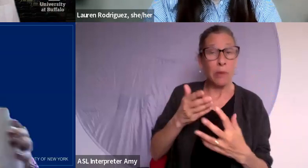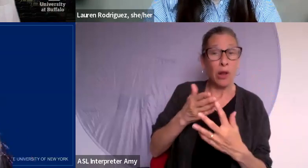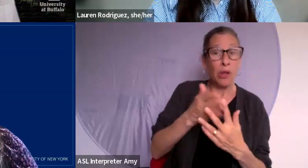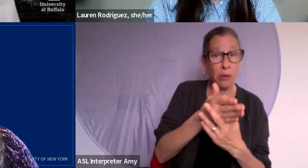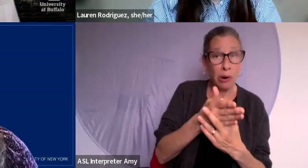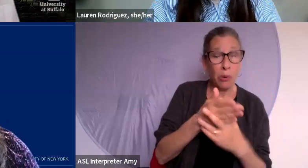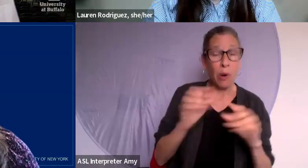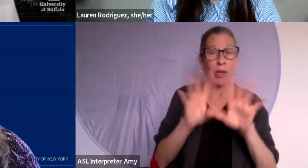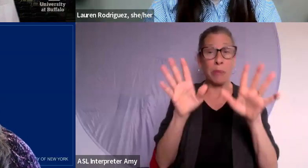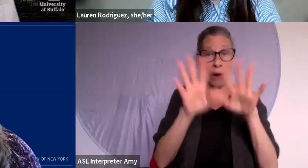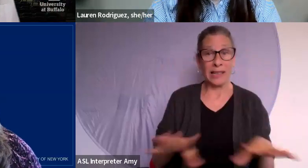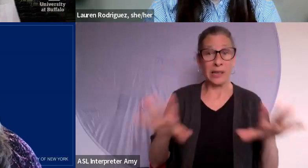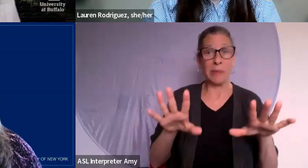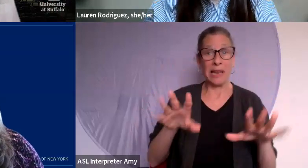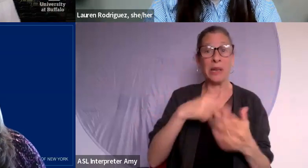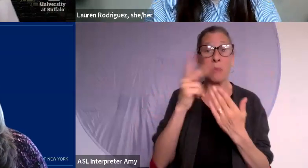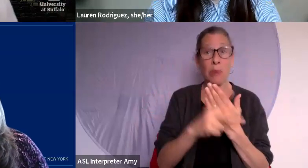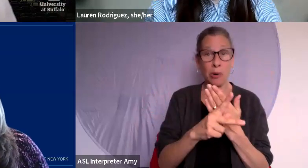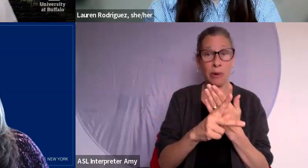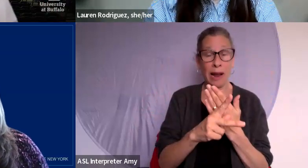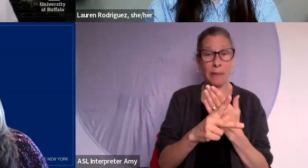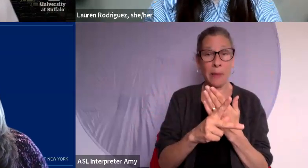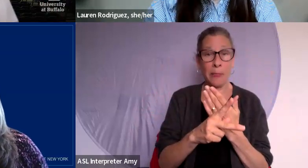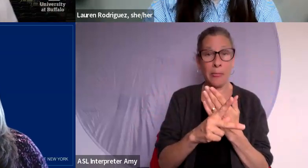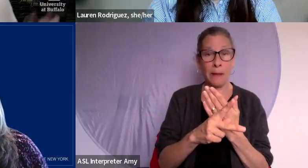Brightspace interface. And we're taking a little bit of a